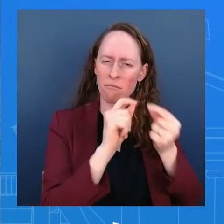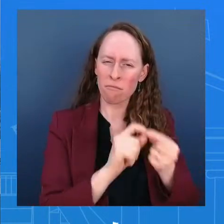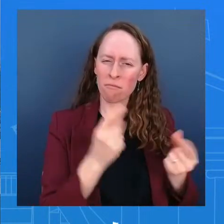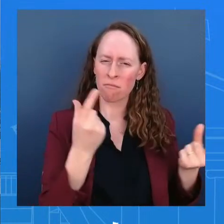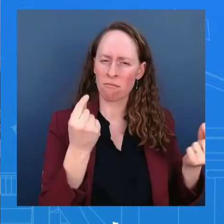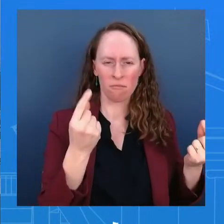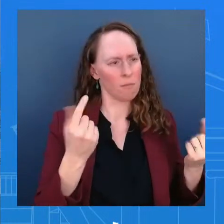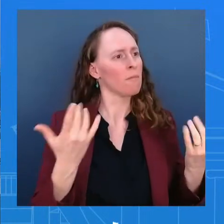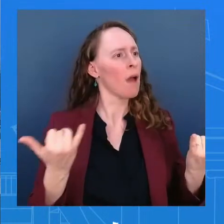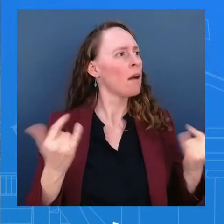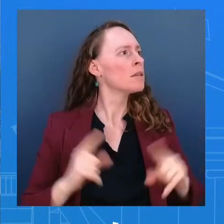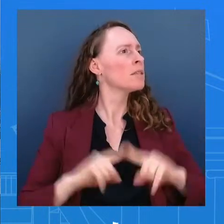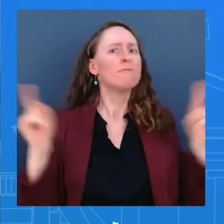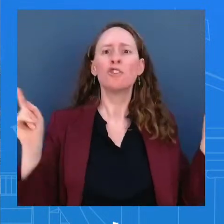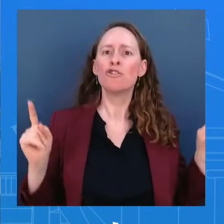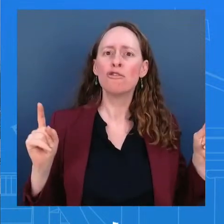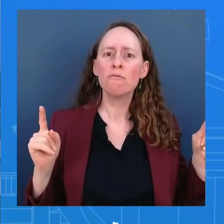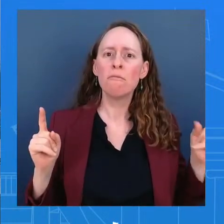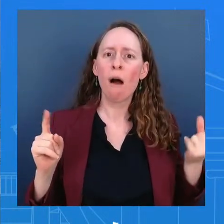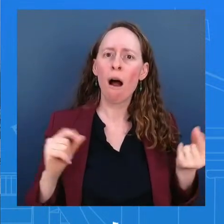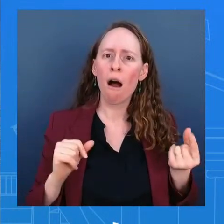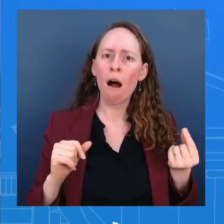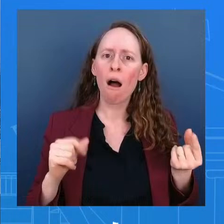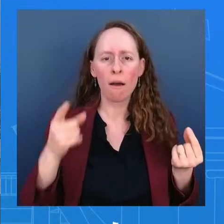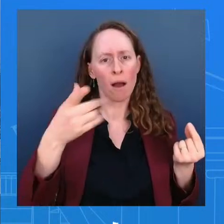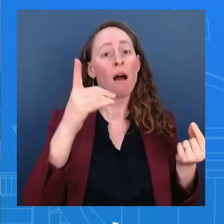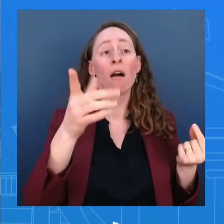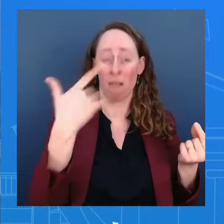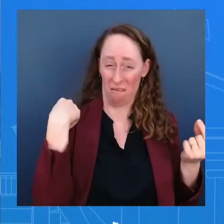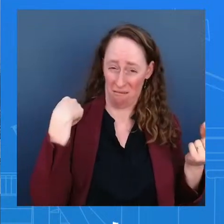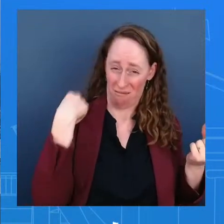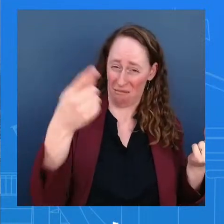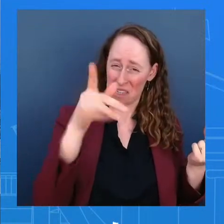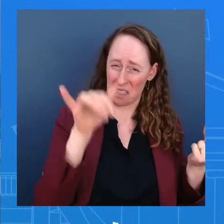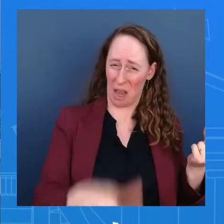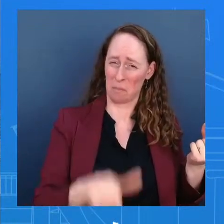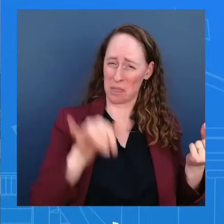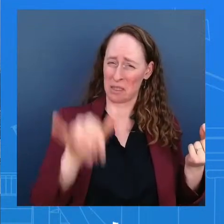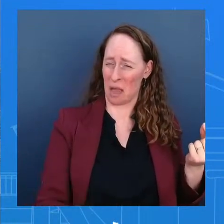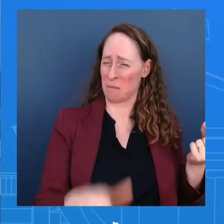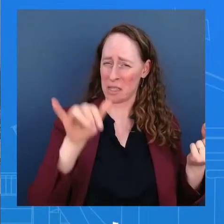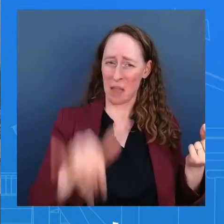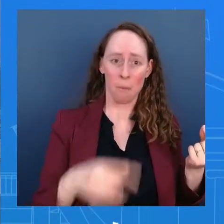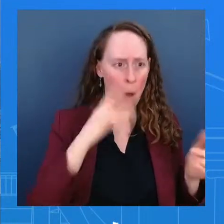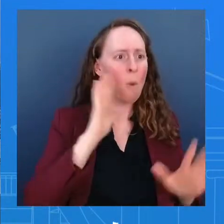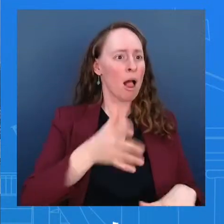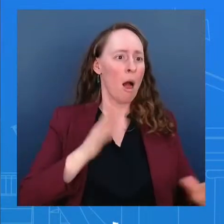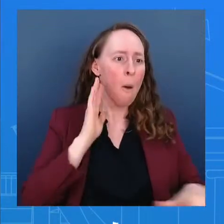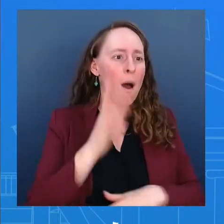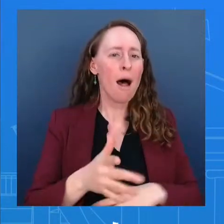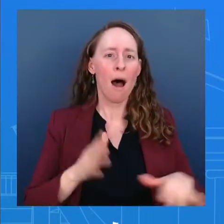all express a level of optimism many times at various points over these last several months. Mr. Sullivan: I have to go back and check the record